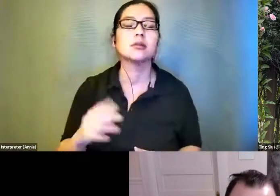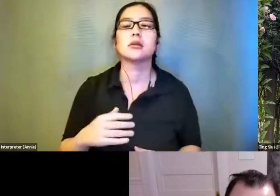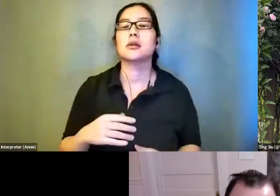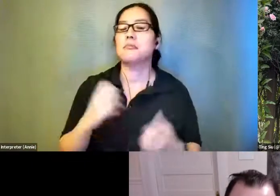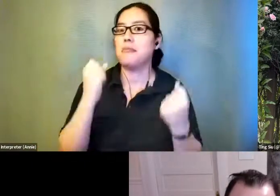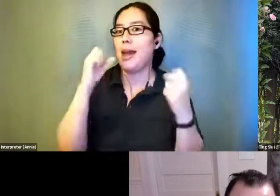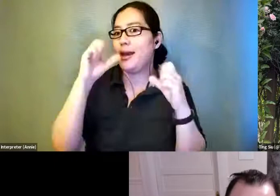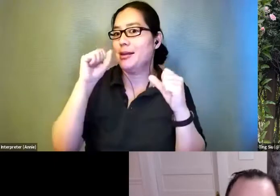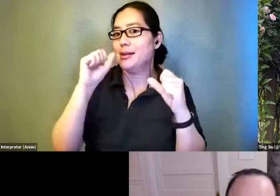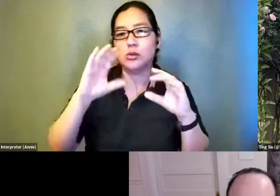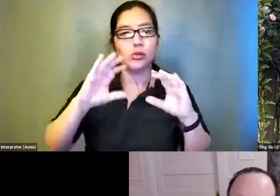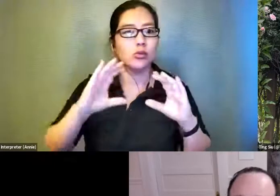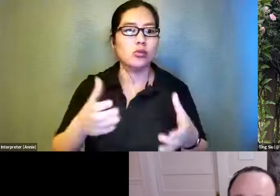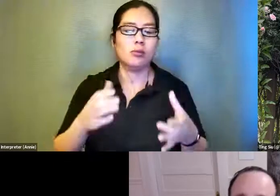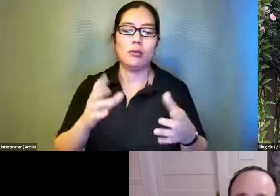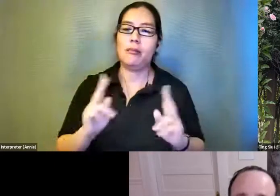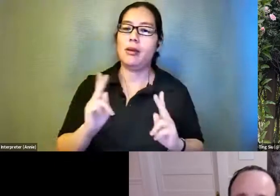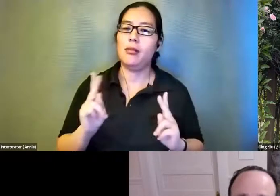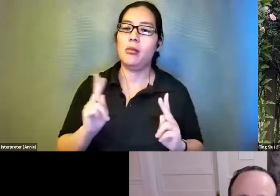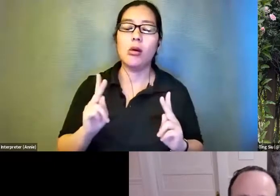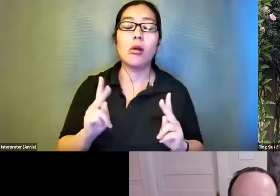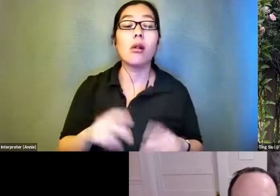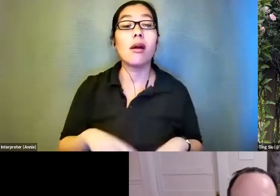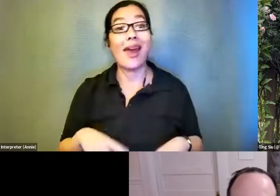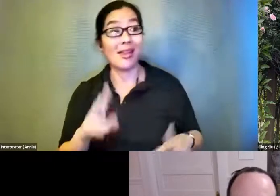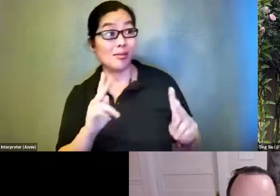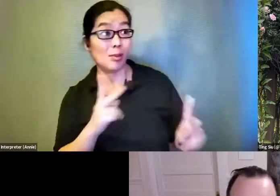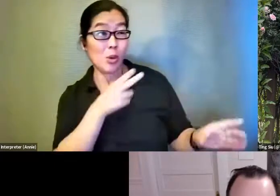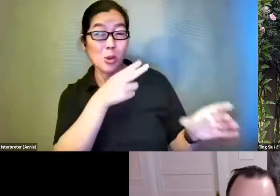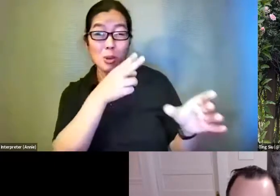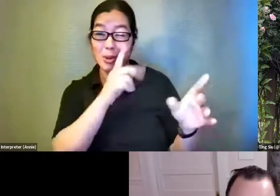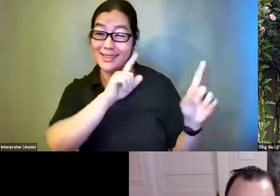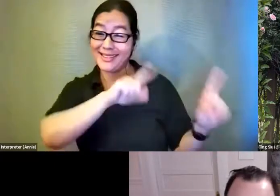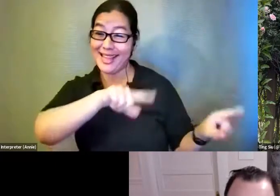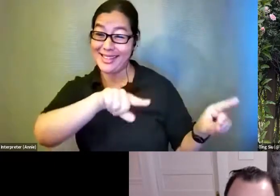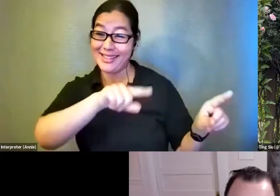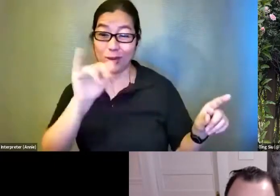today and all of you who are attending who probably have so much more to contribute to D